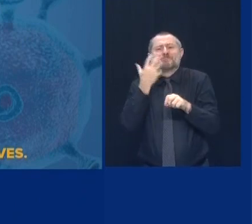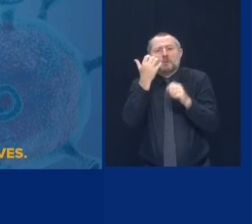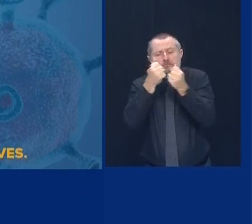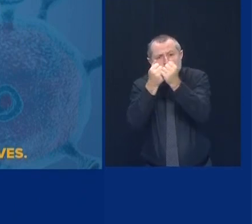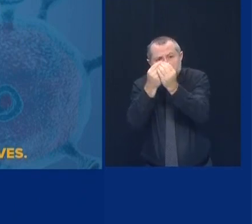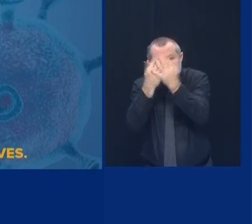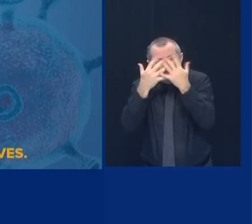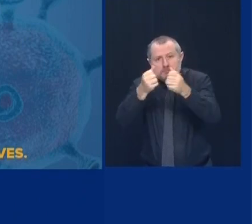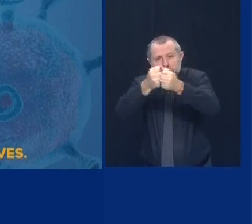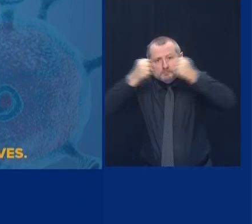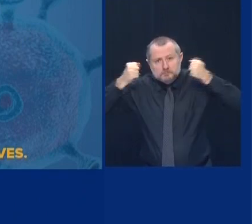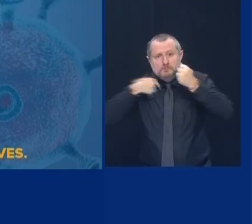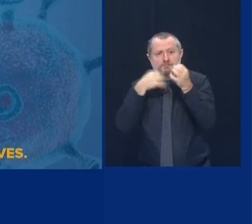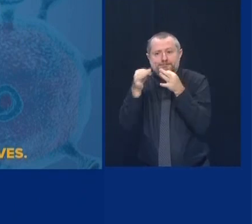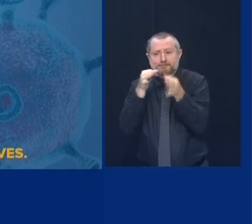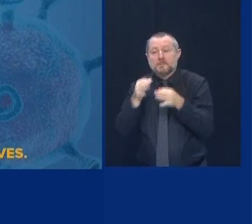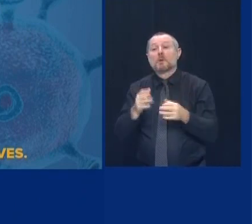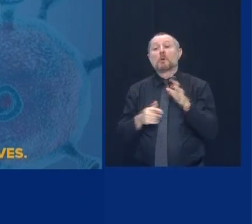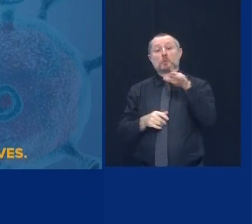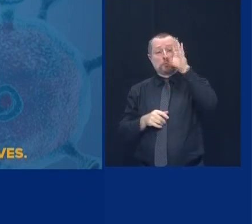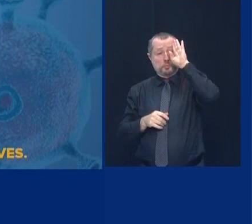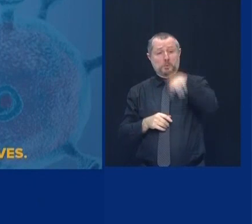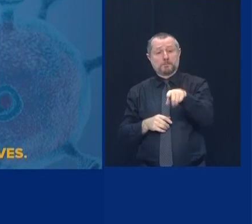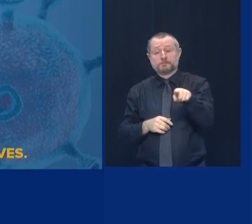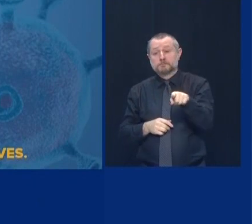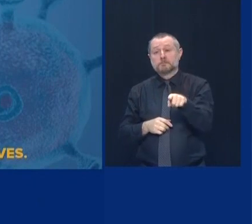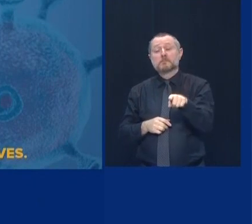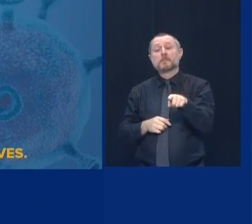CONFUSION.= x